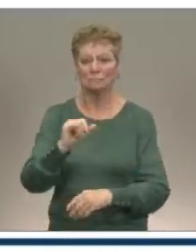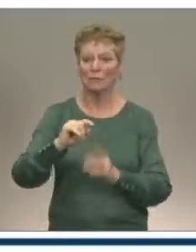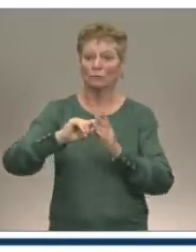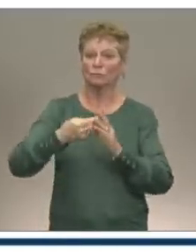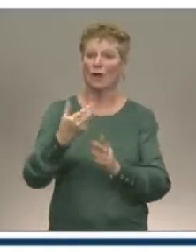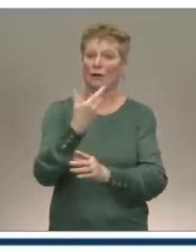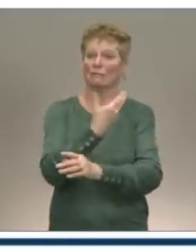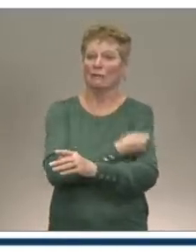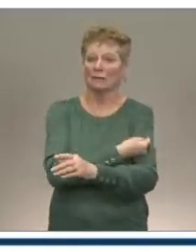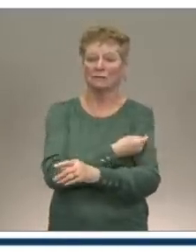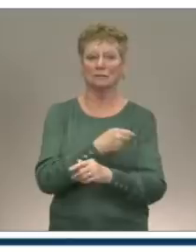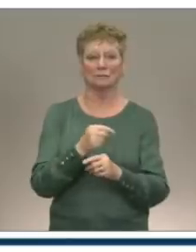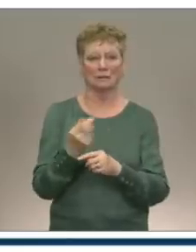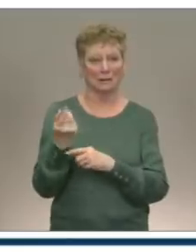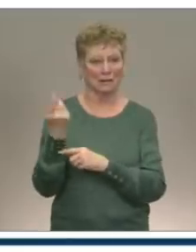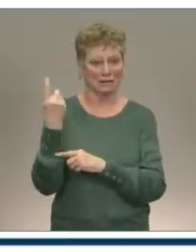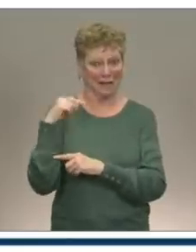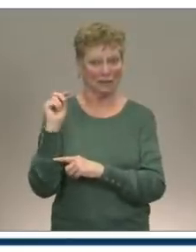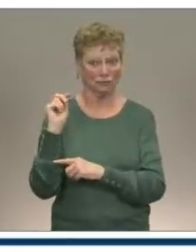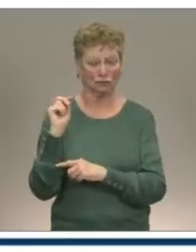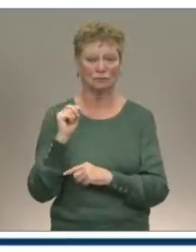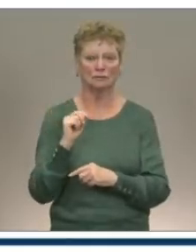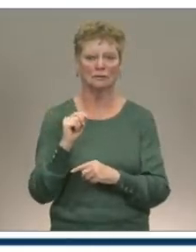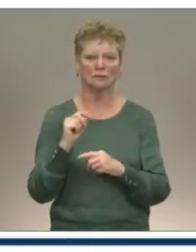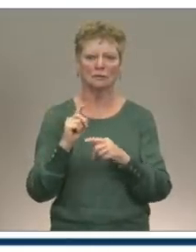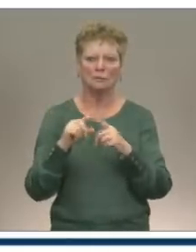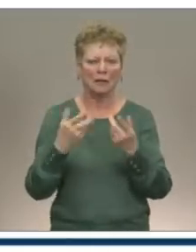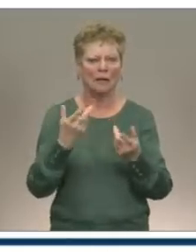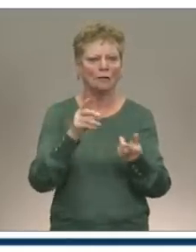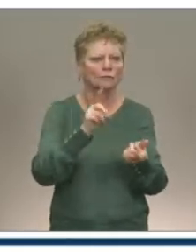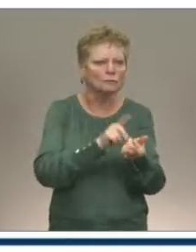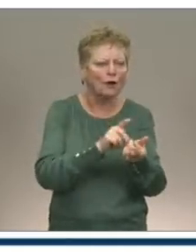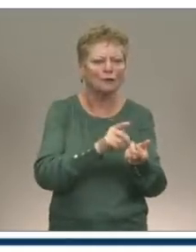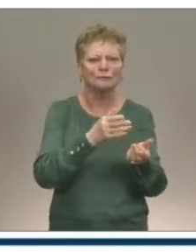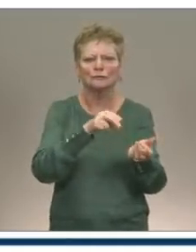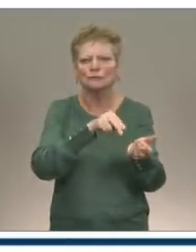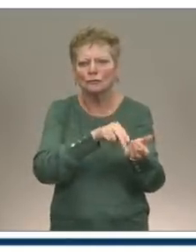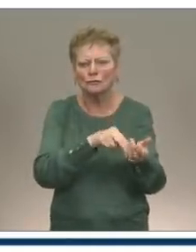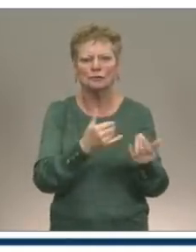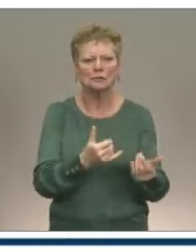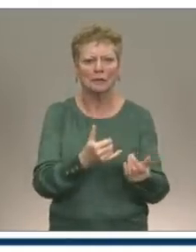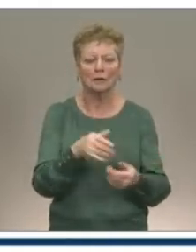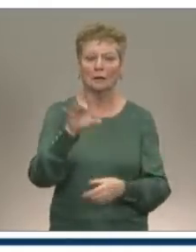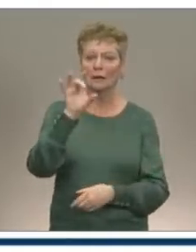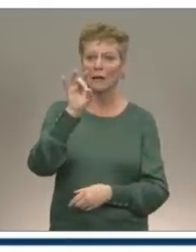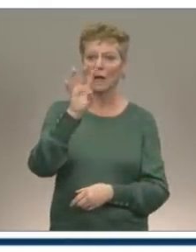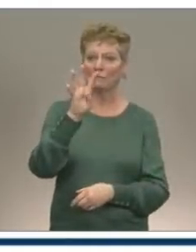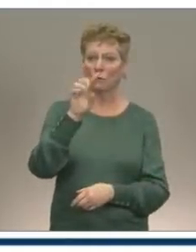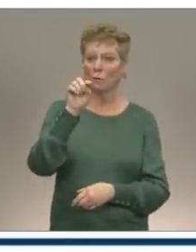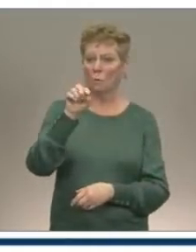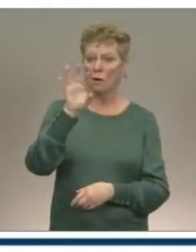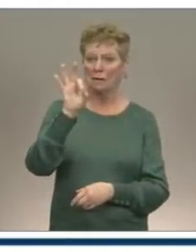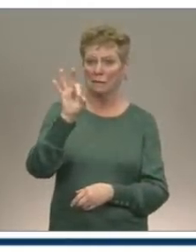began this time last year with health care workers and now 84.9 percent of nova scotians have at